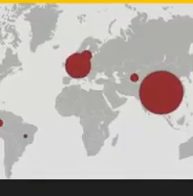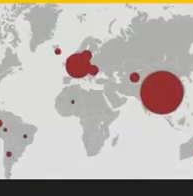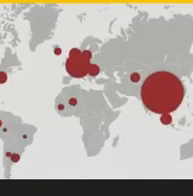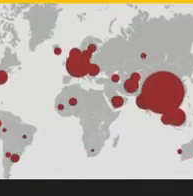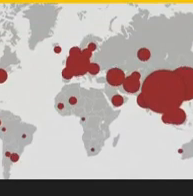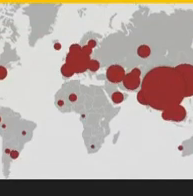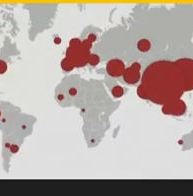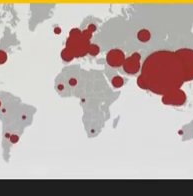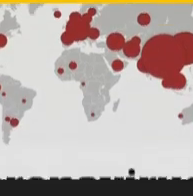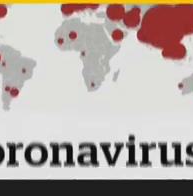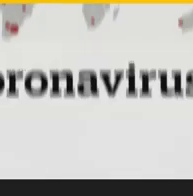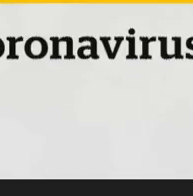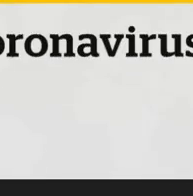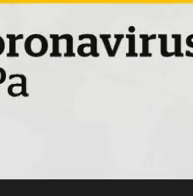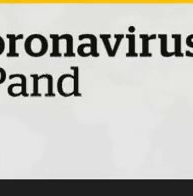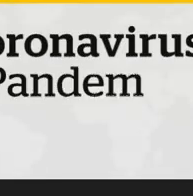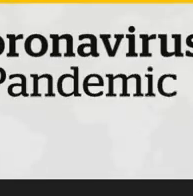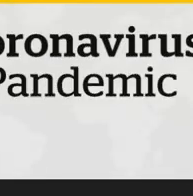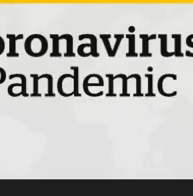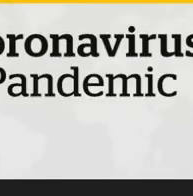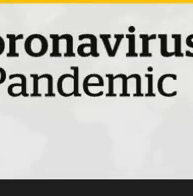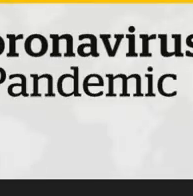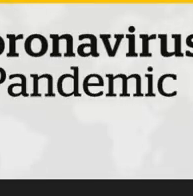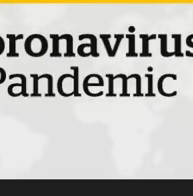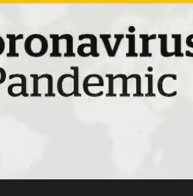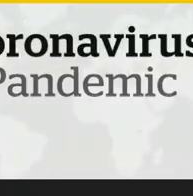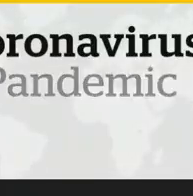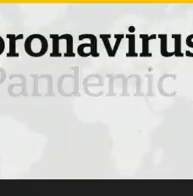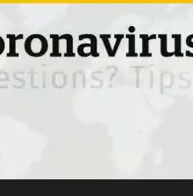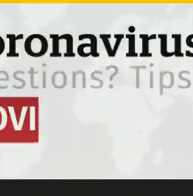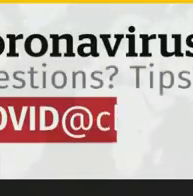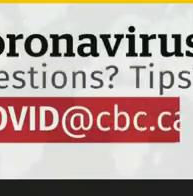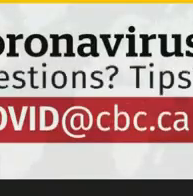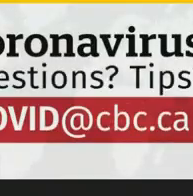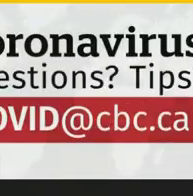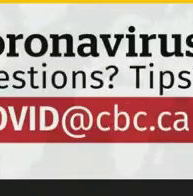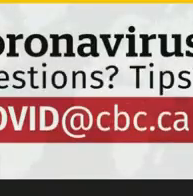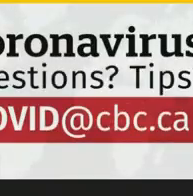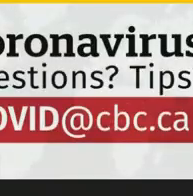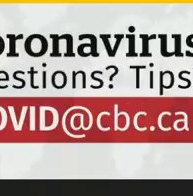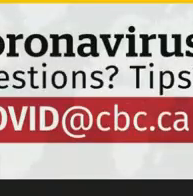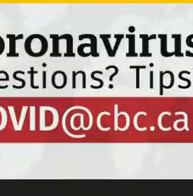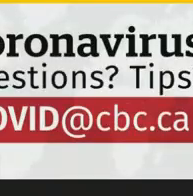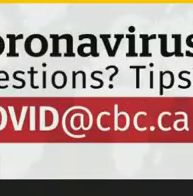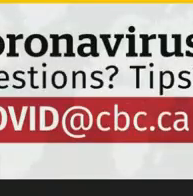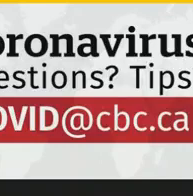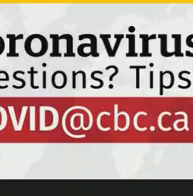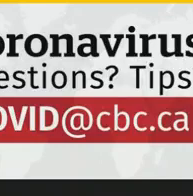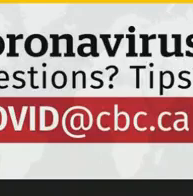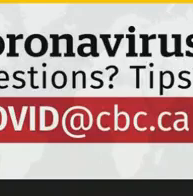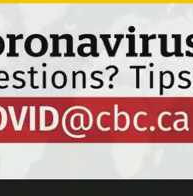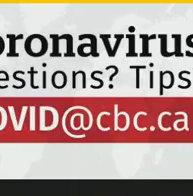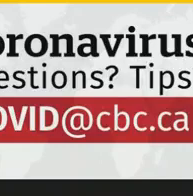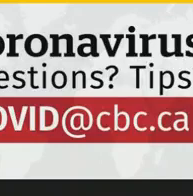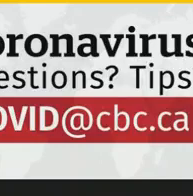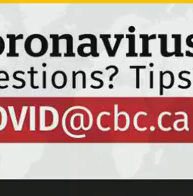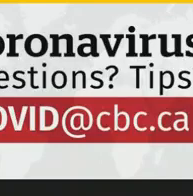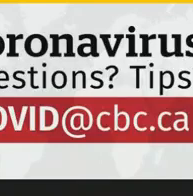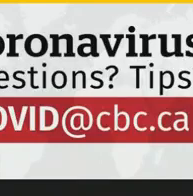I'M RUNNING OUT OF TIME BECAUSE I WANT TO TAKE A KICK BREAK, BUT BOTH OF YOU WILL BE BACK IN THE 11 O'CLOCK. THANK YOU SO MUCH.